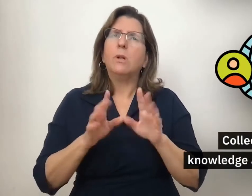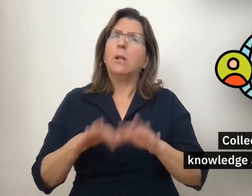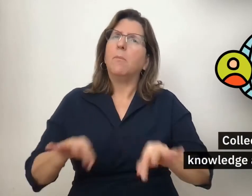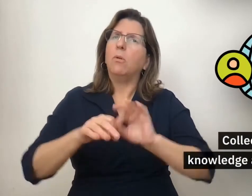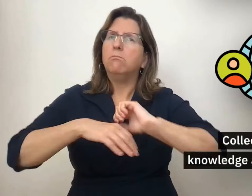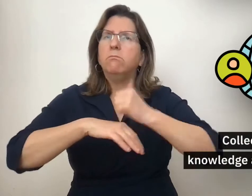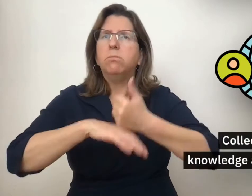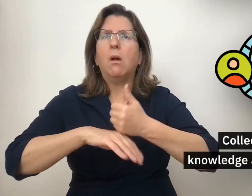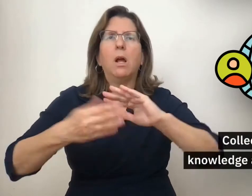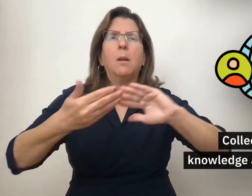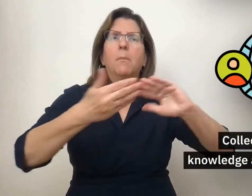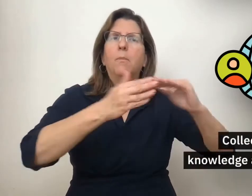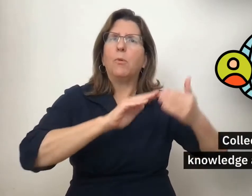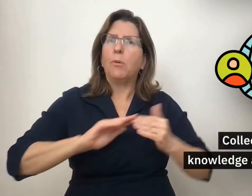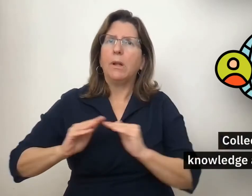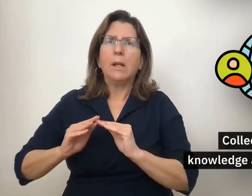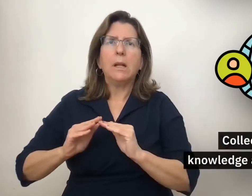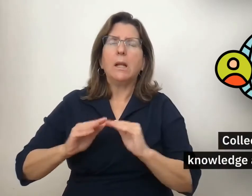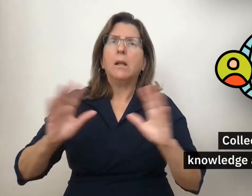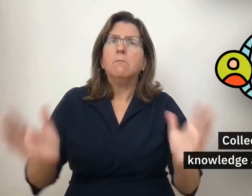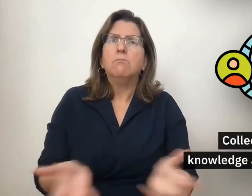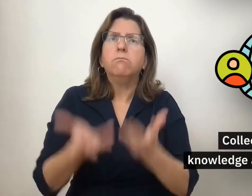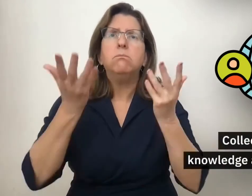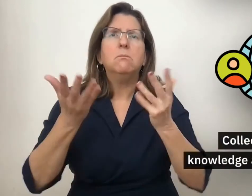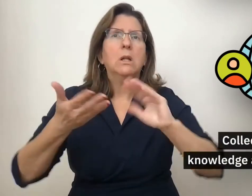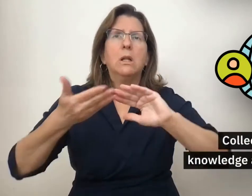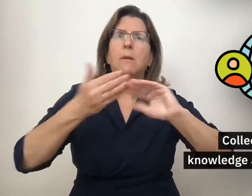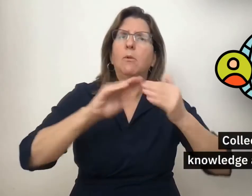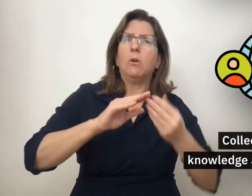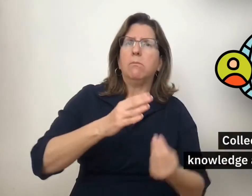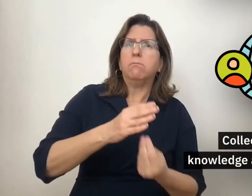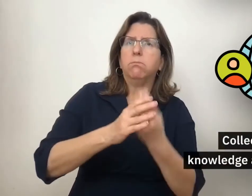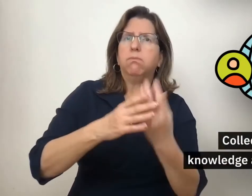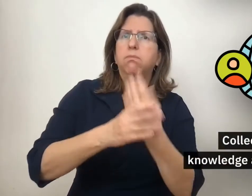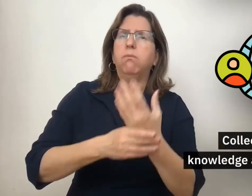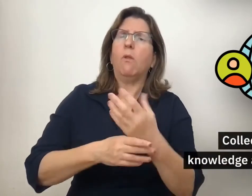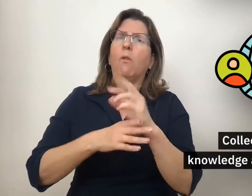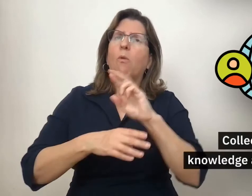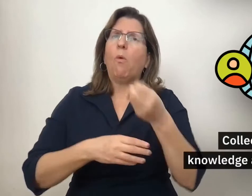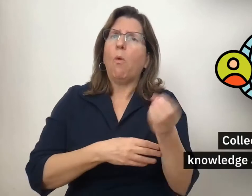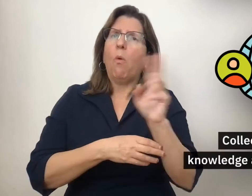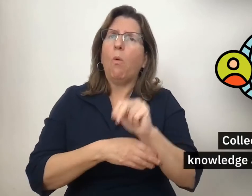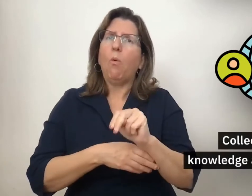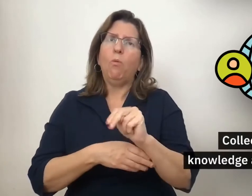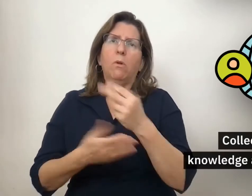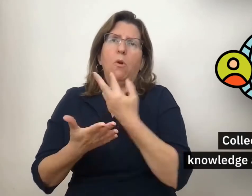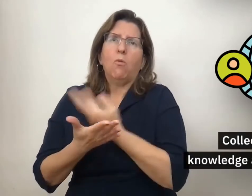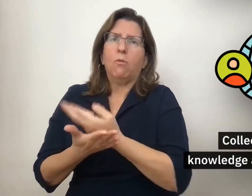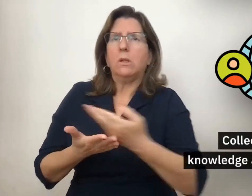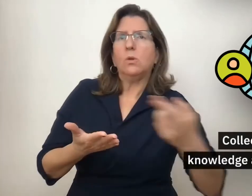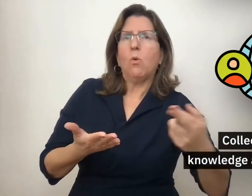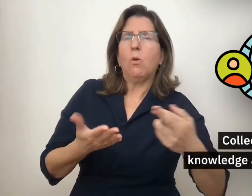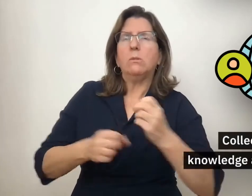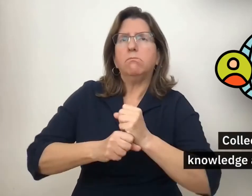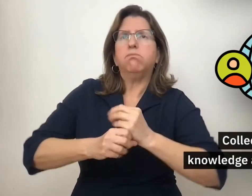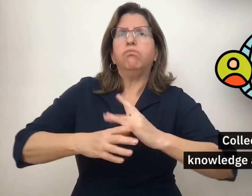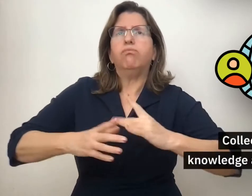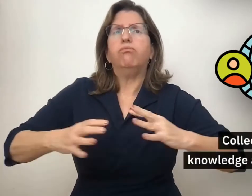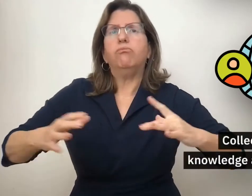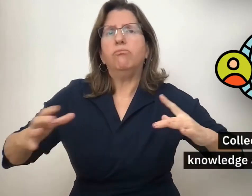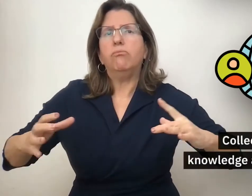In this same vein, creating communities of practice in order to collectively grow